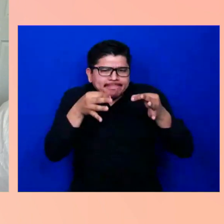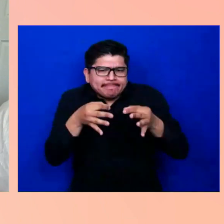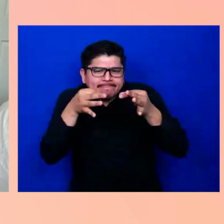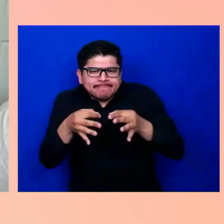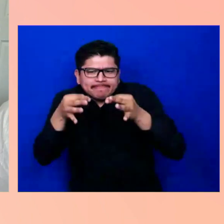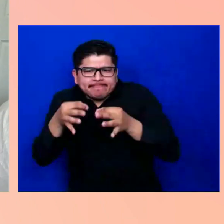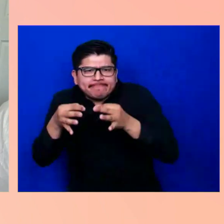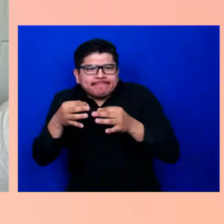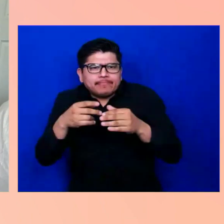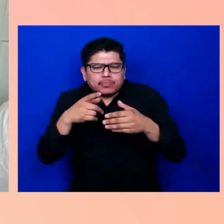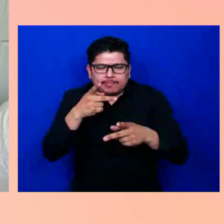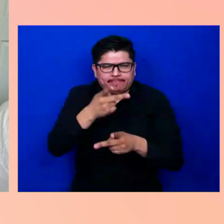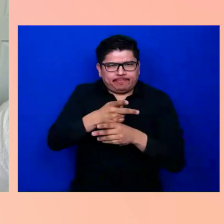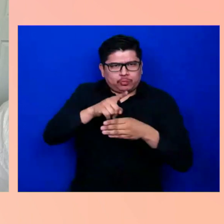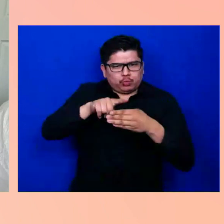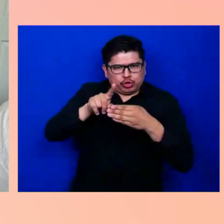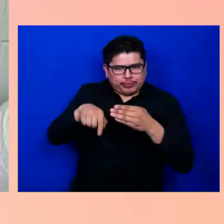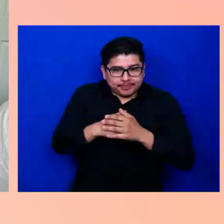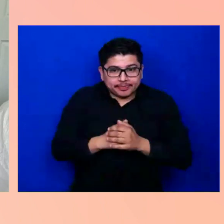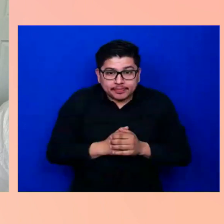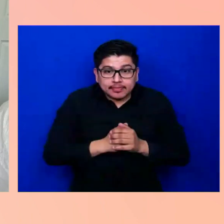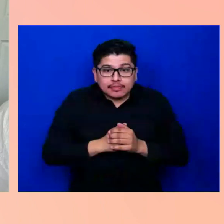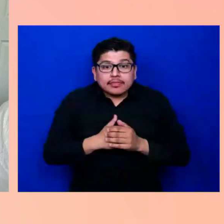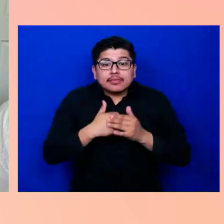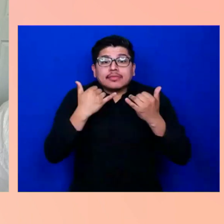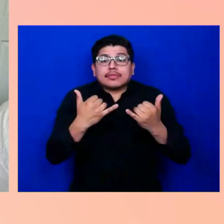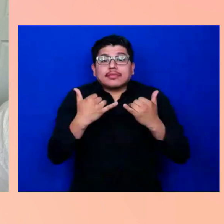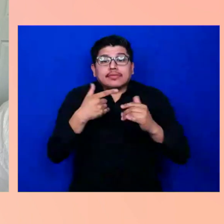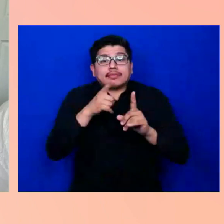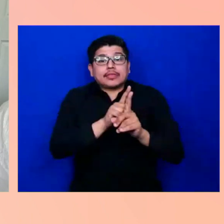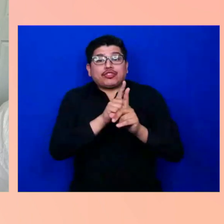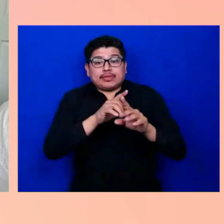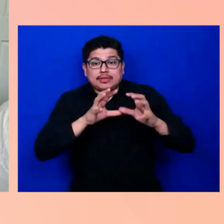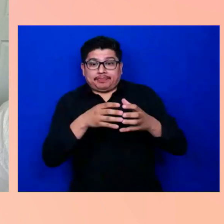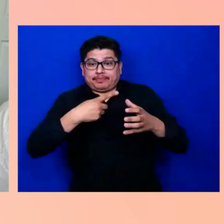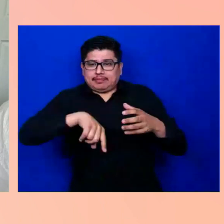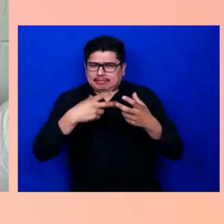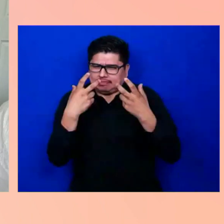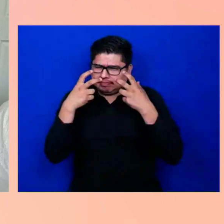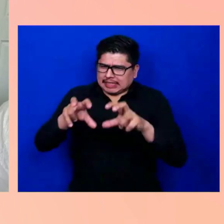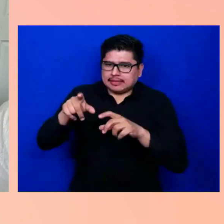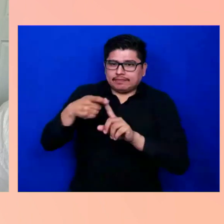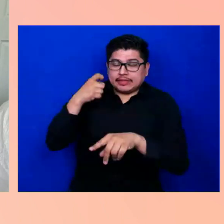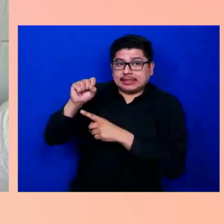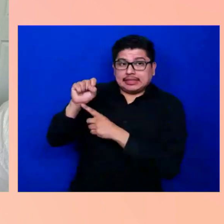Sam Altman is using Open AI in quite a few ways, we're building an AI powered